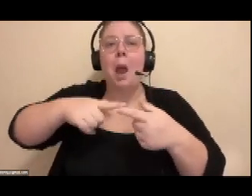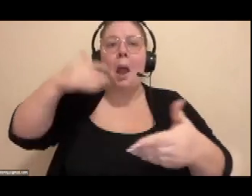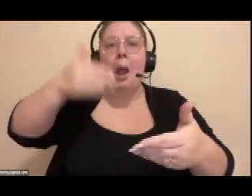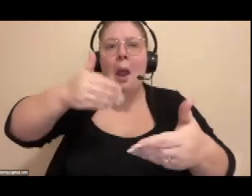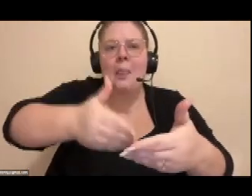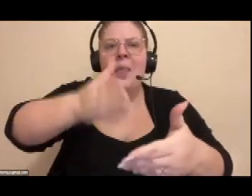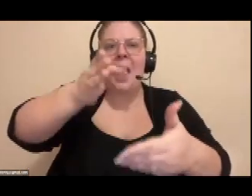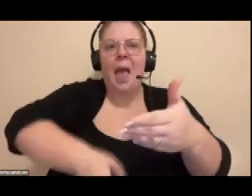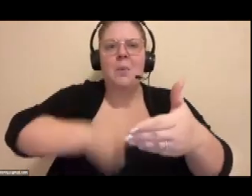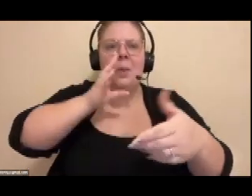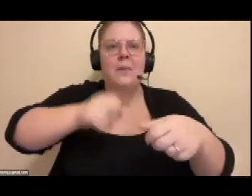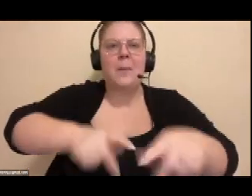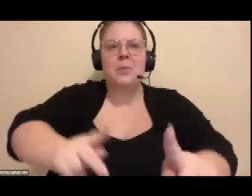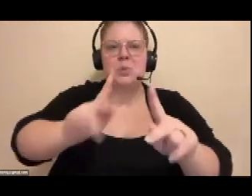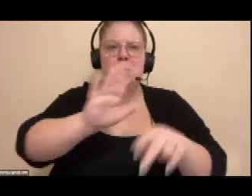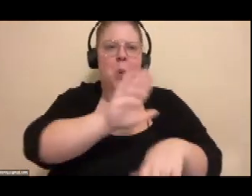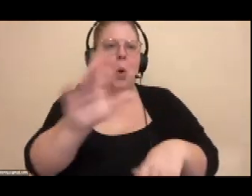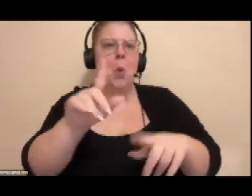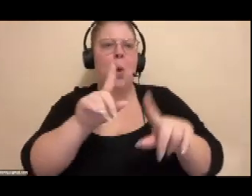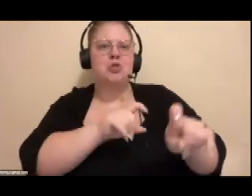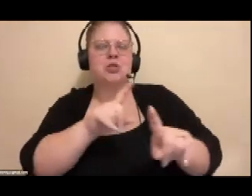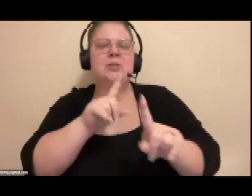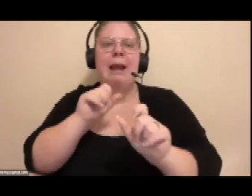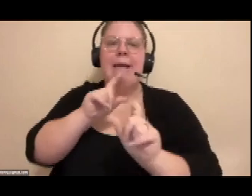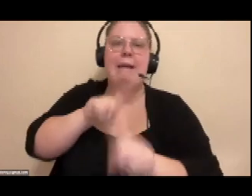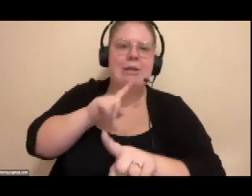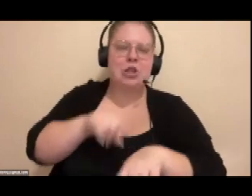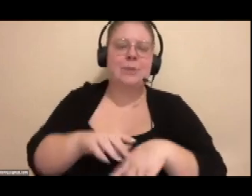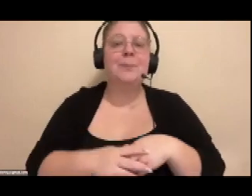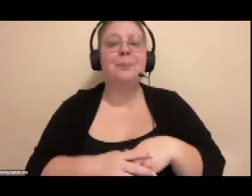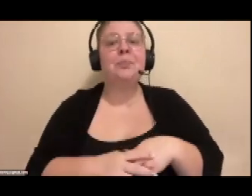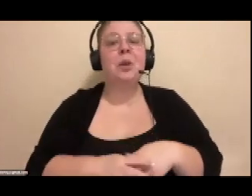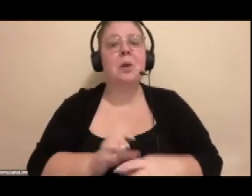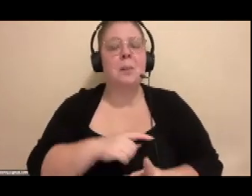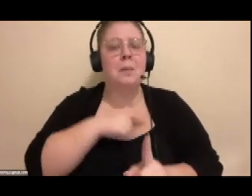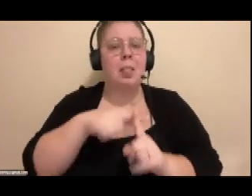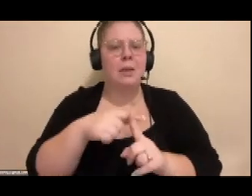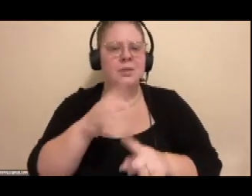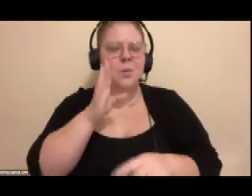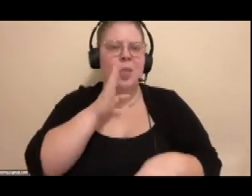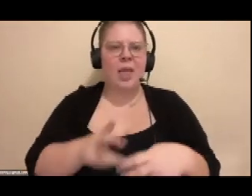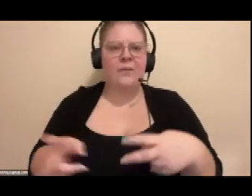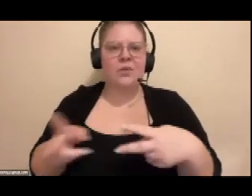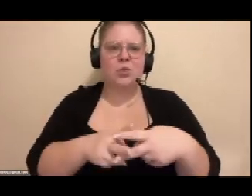Additionally, we will also be pasting two survey links in the chat.